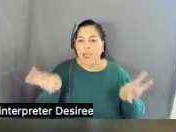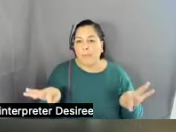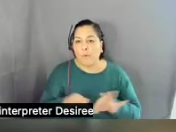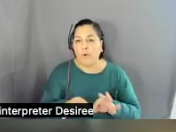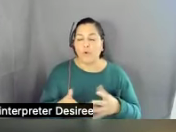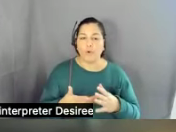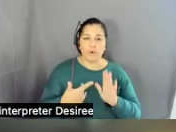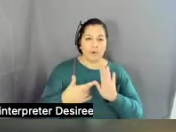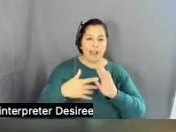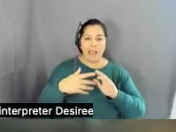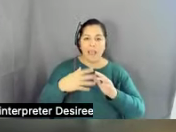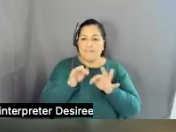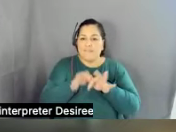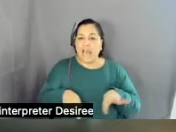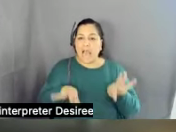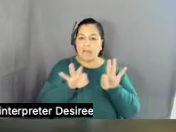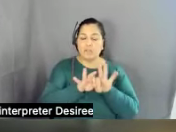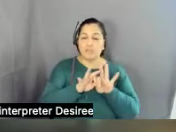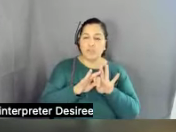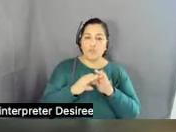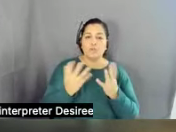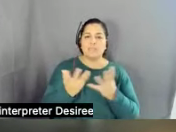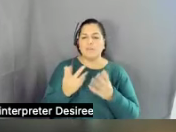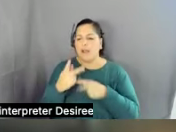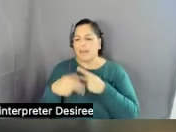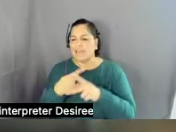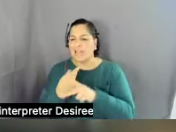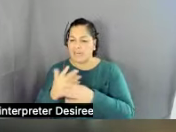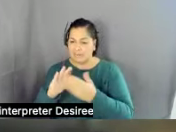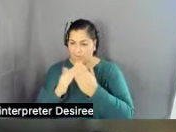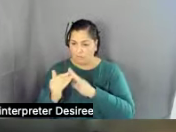the kinds of communities we want to participate in and model, do the work.